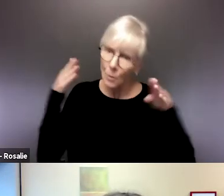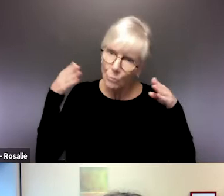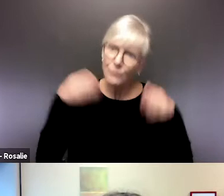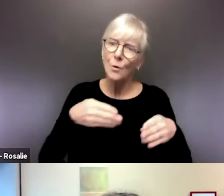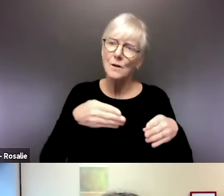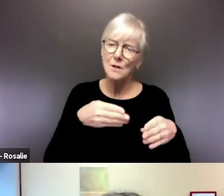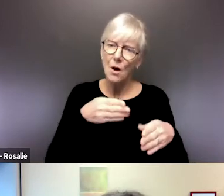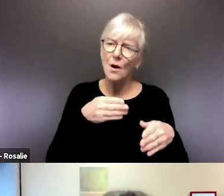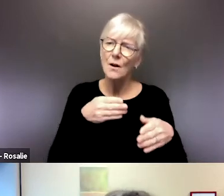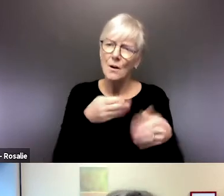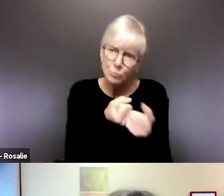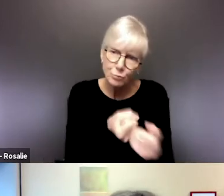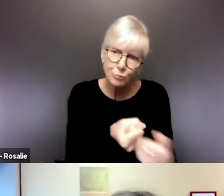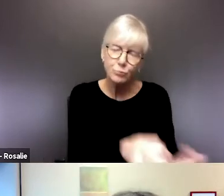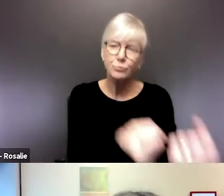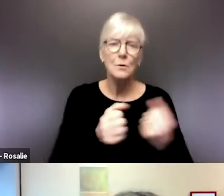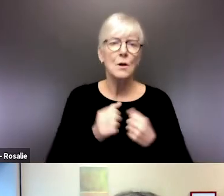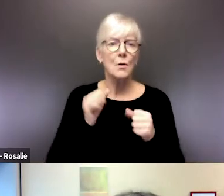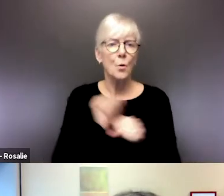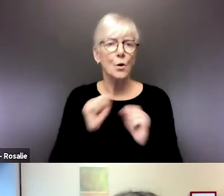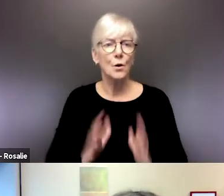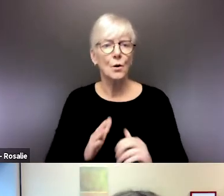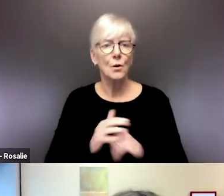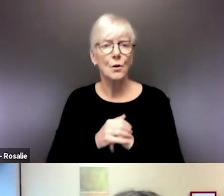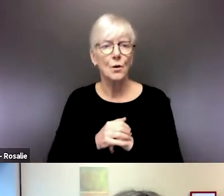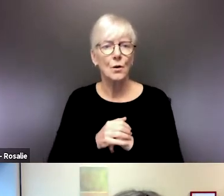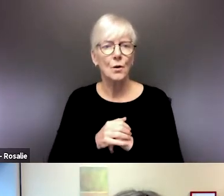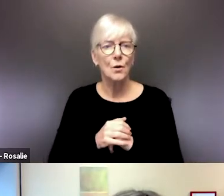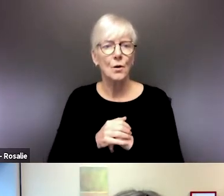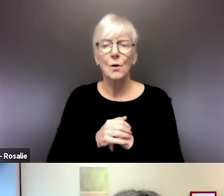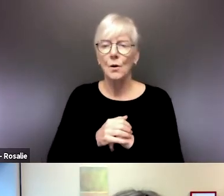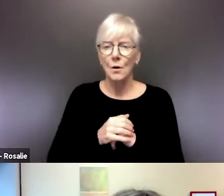You can download the details of my first research in English on the RSST website.